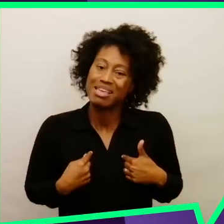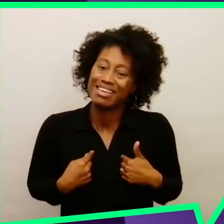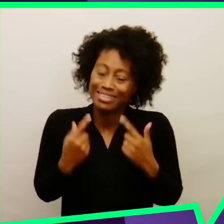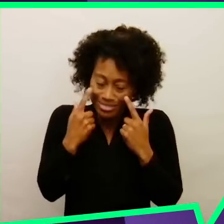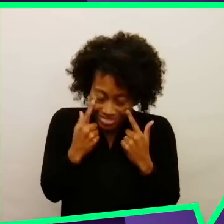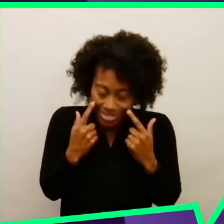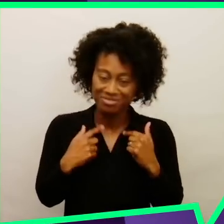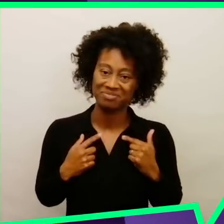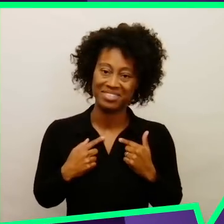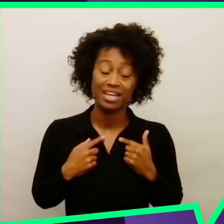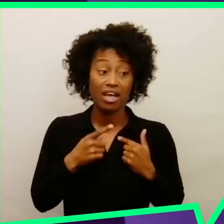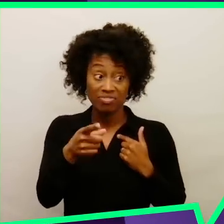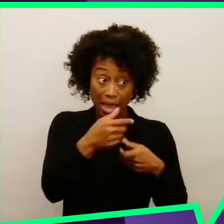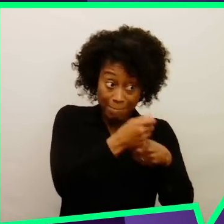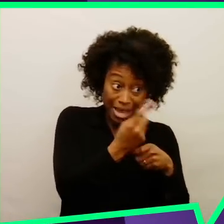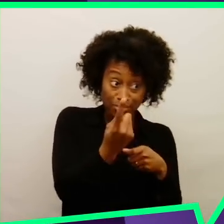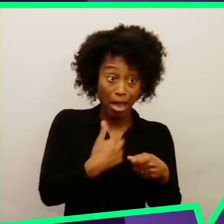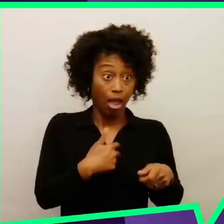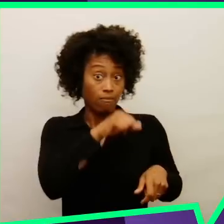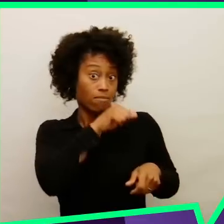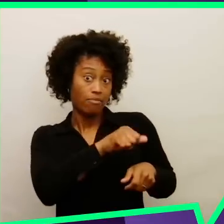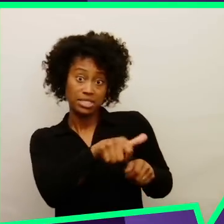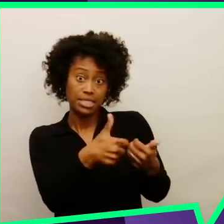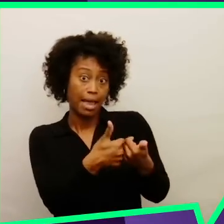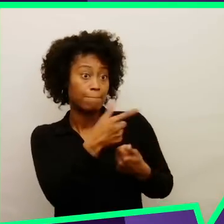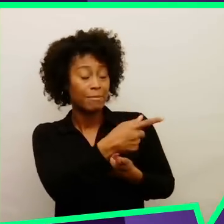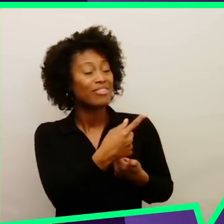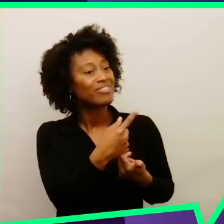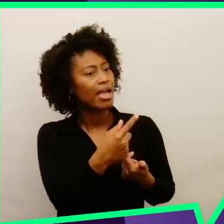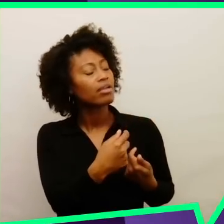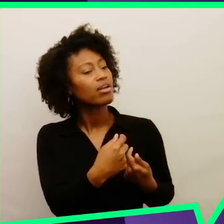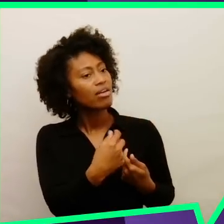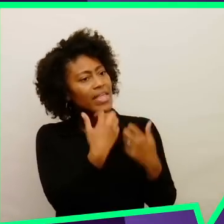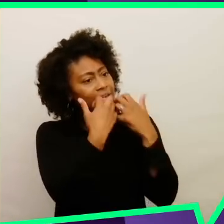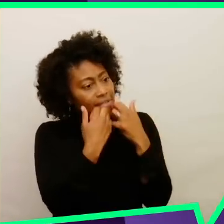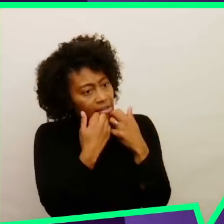create something that you love, that they really truly care about what they're doing,